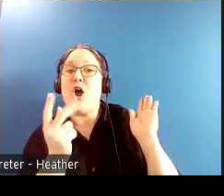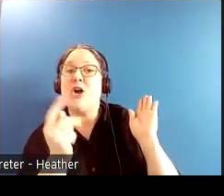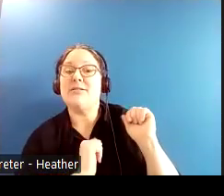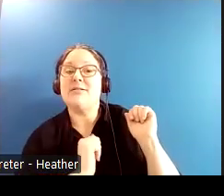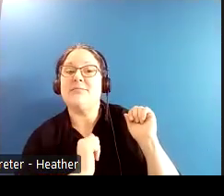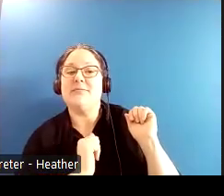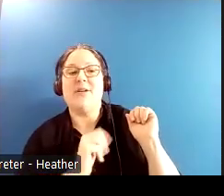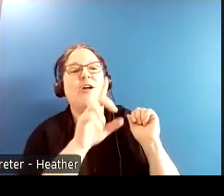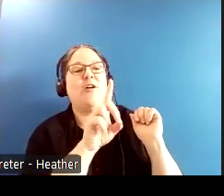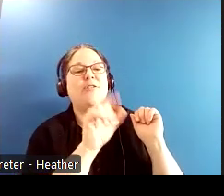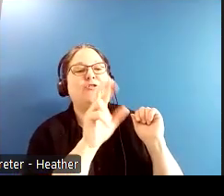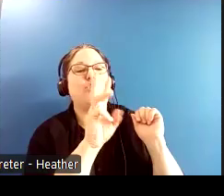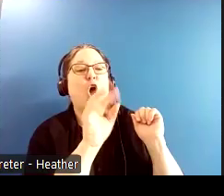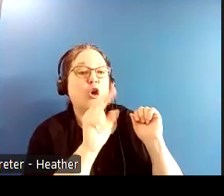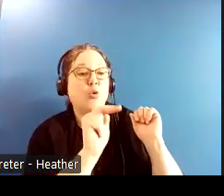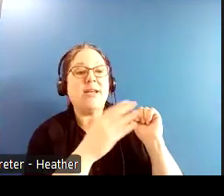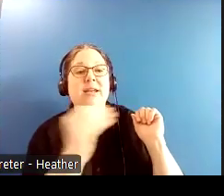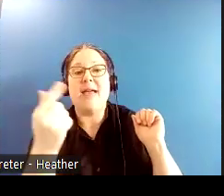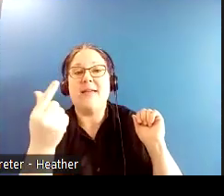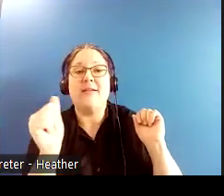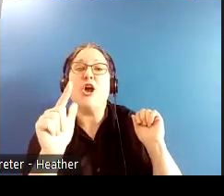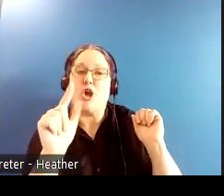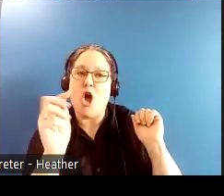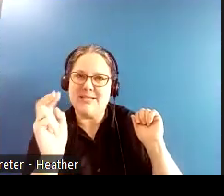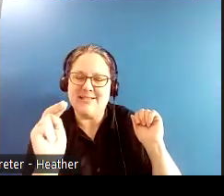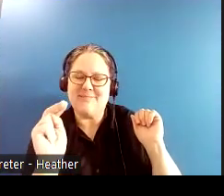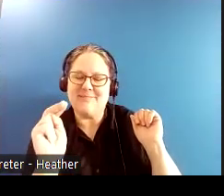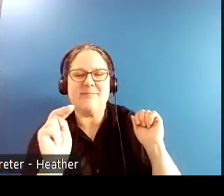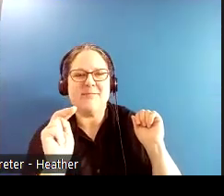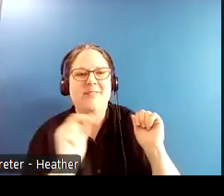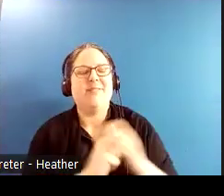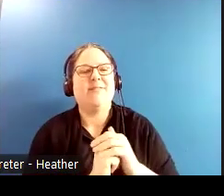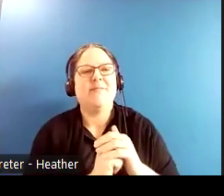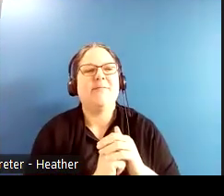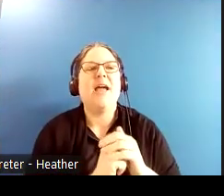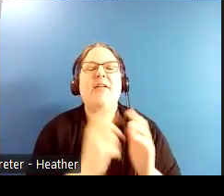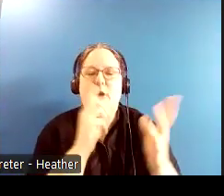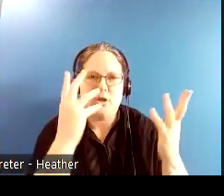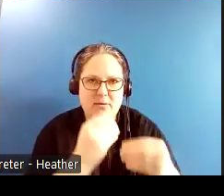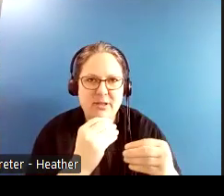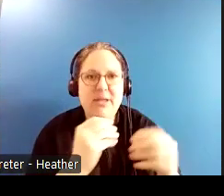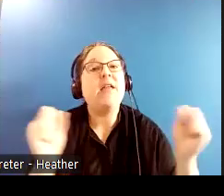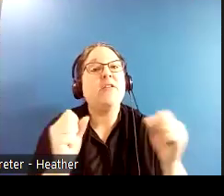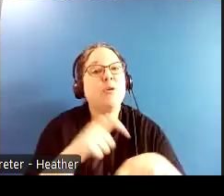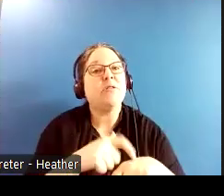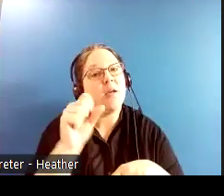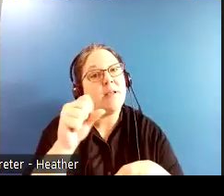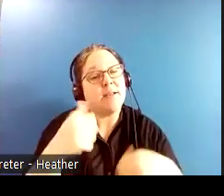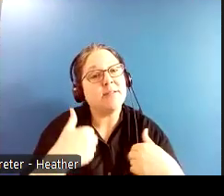uh who are both lovely, though less mathematically inclined. uh in the winter they wear sweaters.